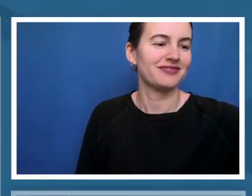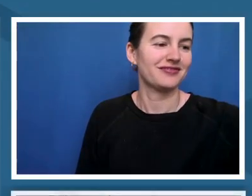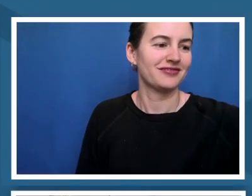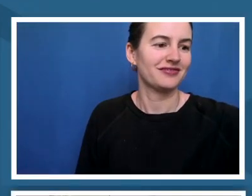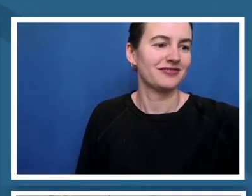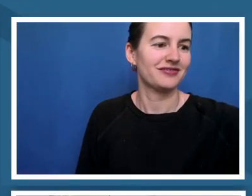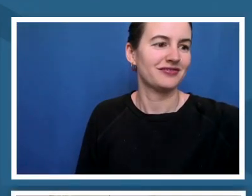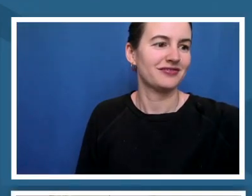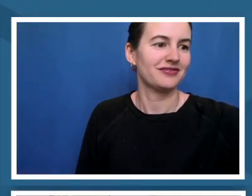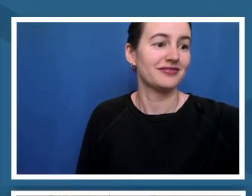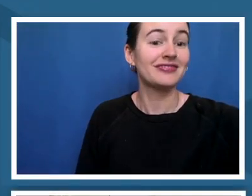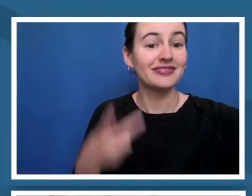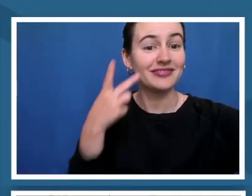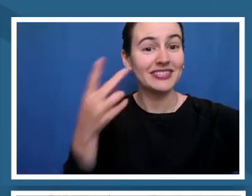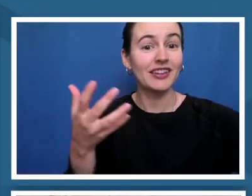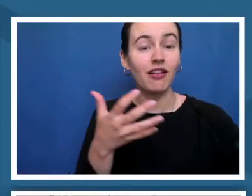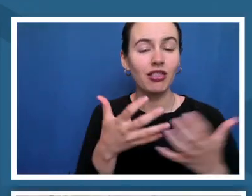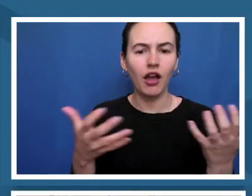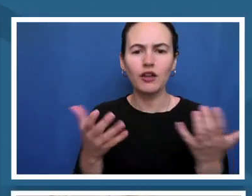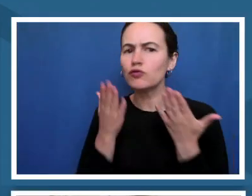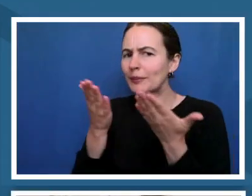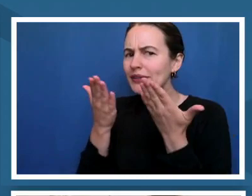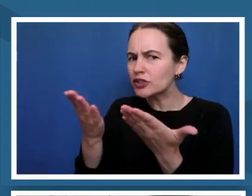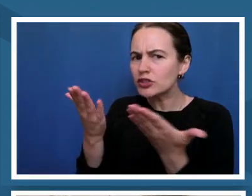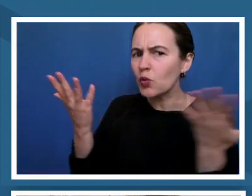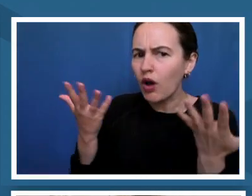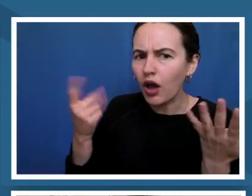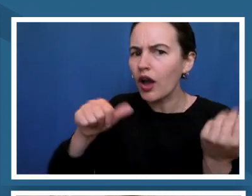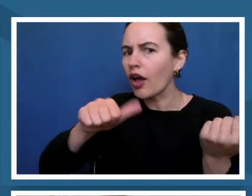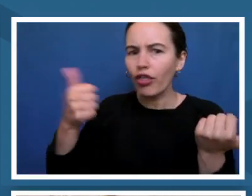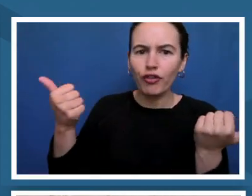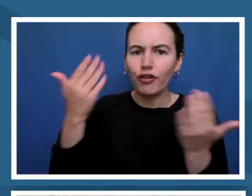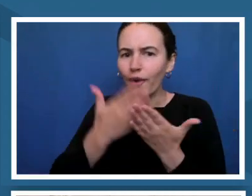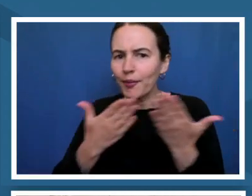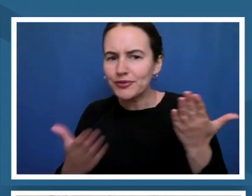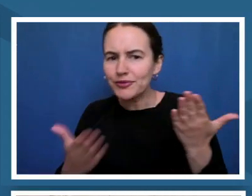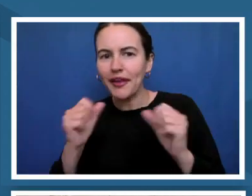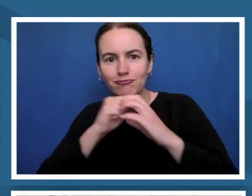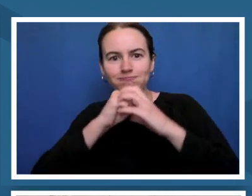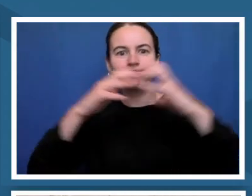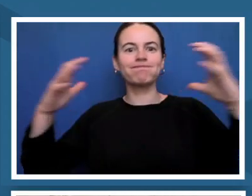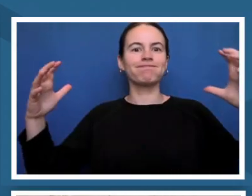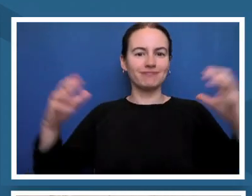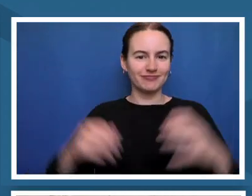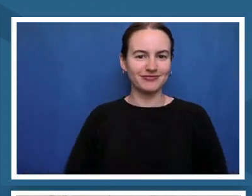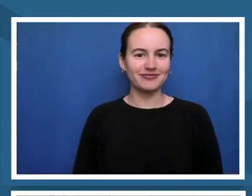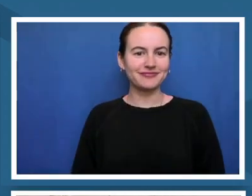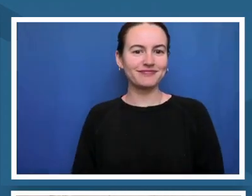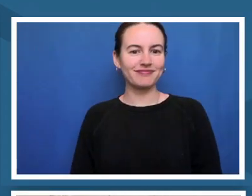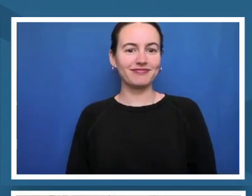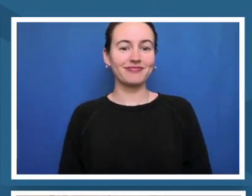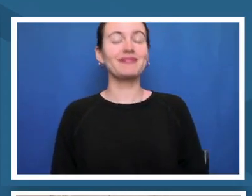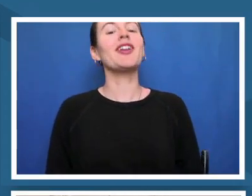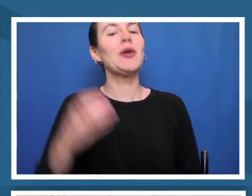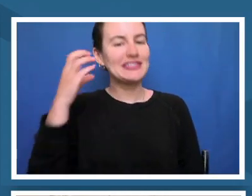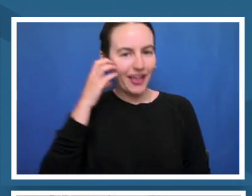you know recommendations for other things we can expose so like you said cell phones have